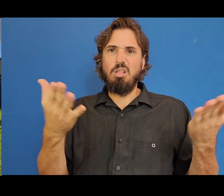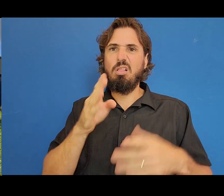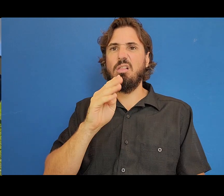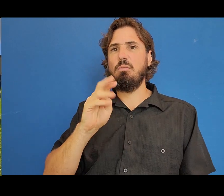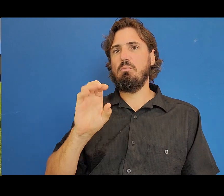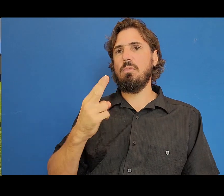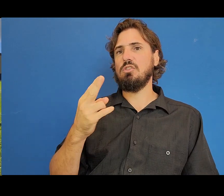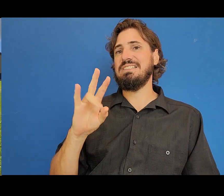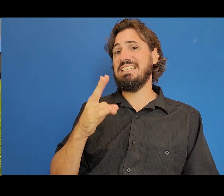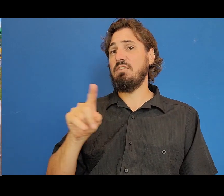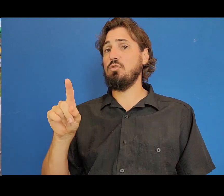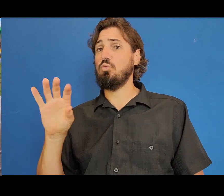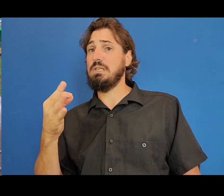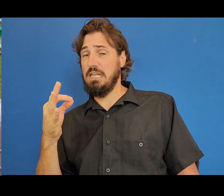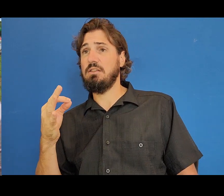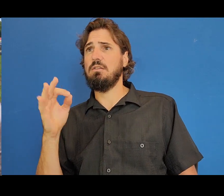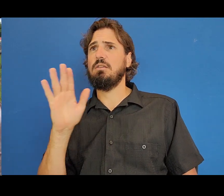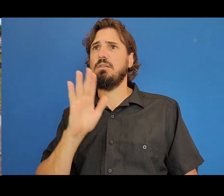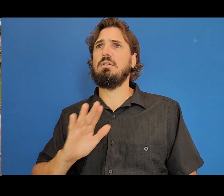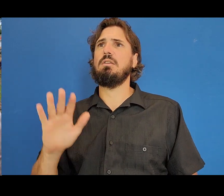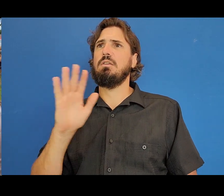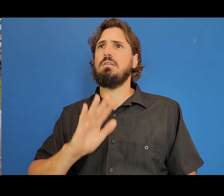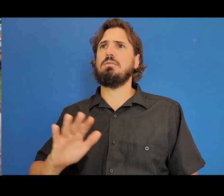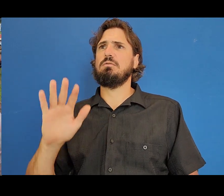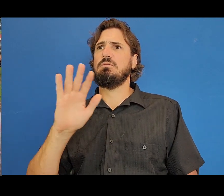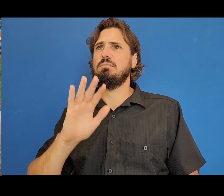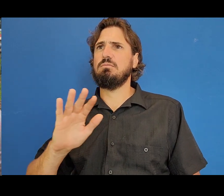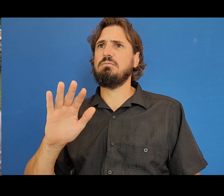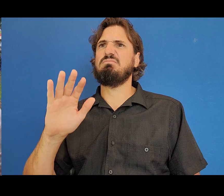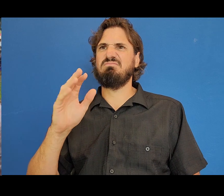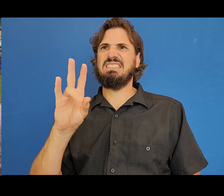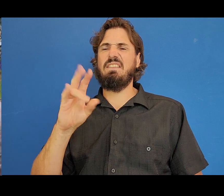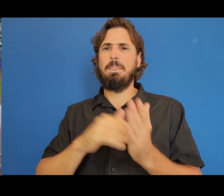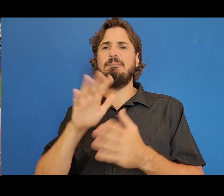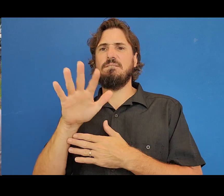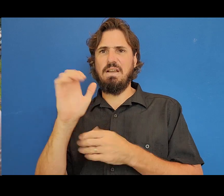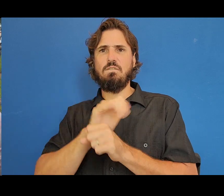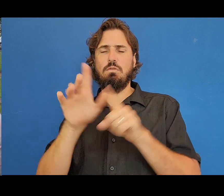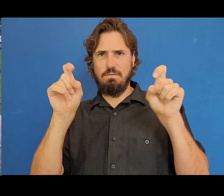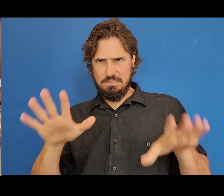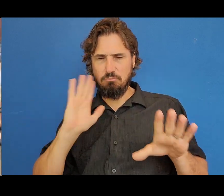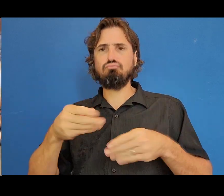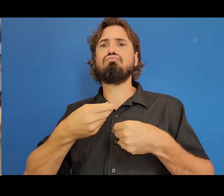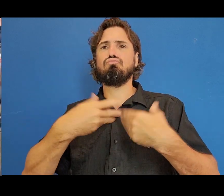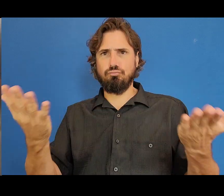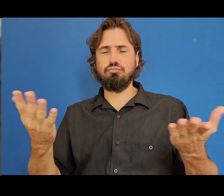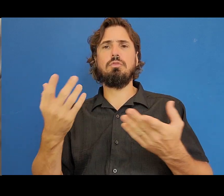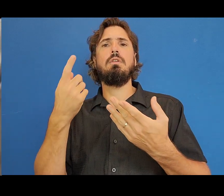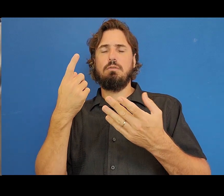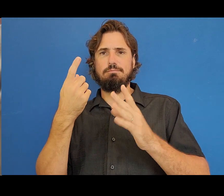Approximately 7,500 COVID-19 home test kits will be distributed, with a limit of five tests per individual or household, on a first-come, first-served basis.